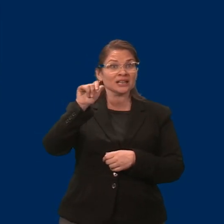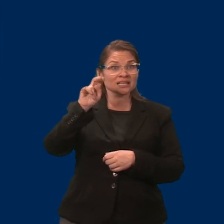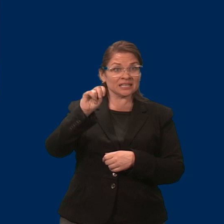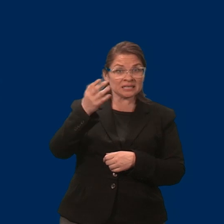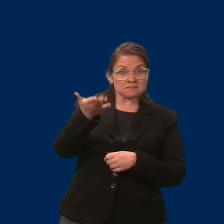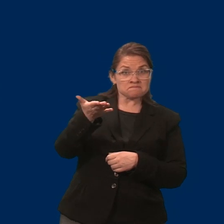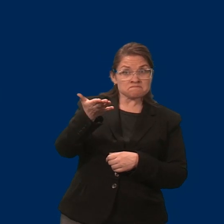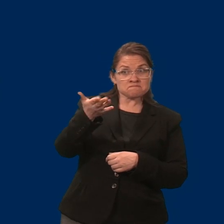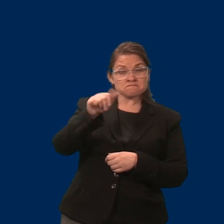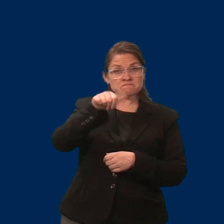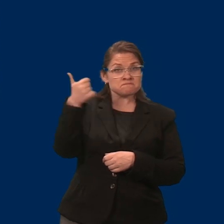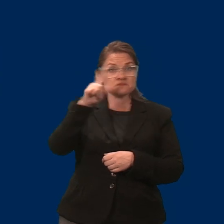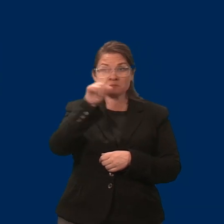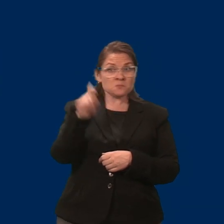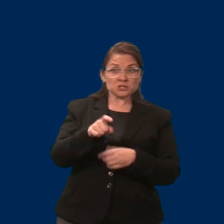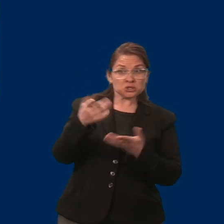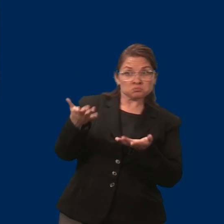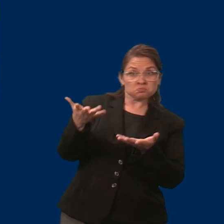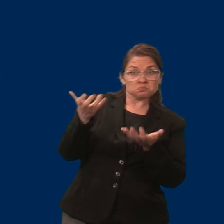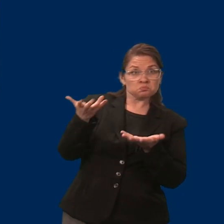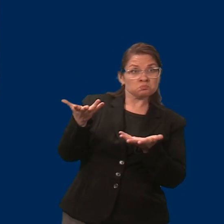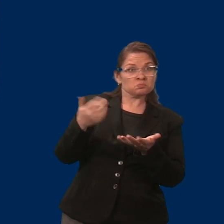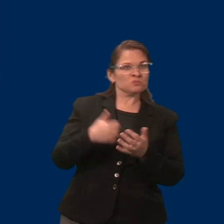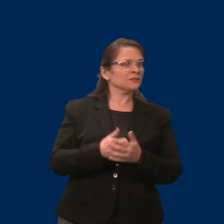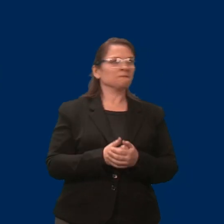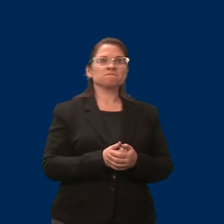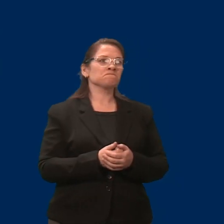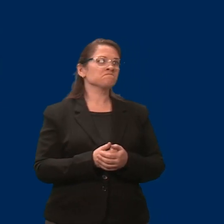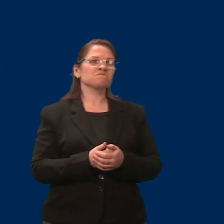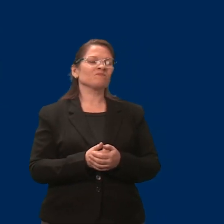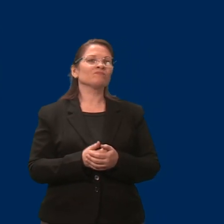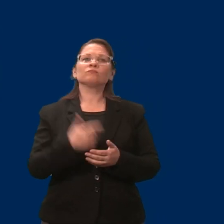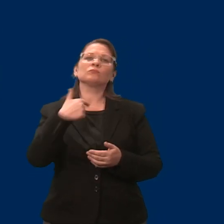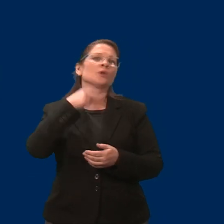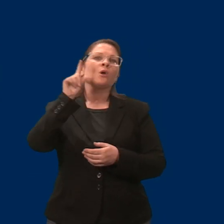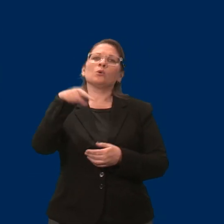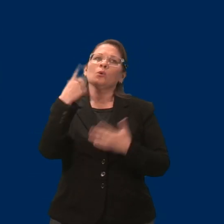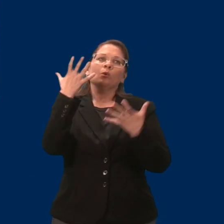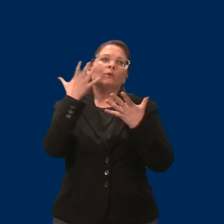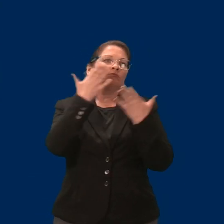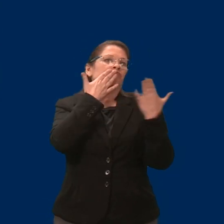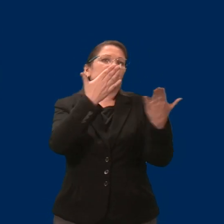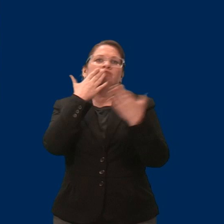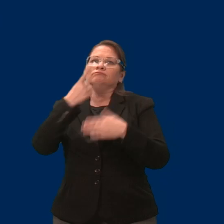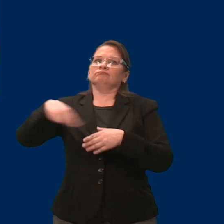(Jillian) Again, I just want to thank you both so much for championing this issue. I remember this came up last year,